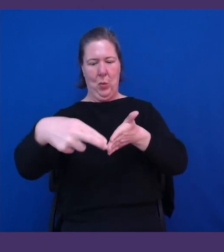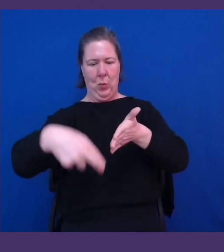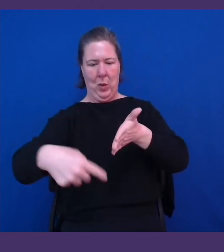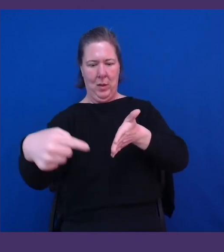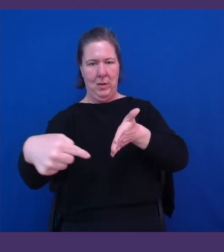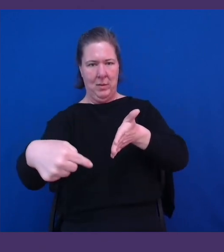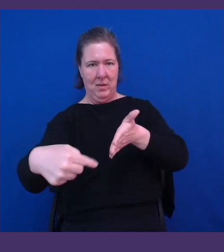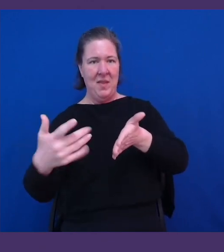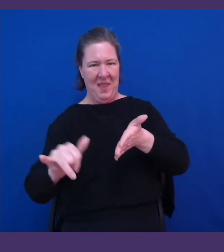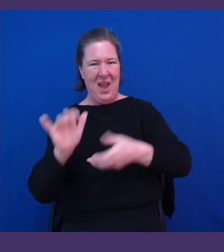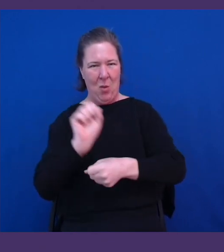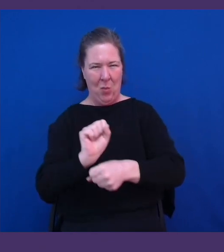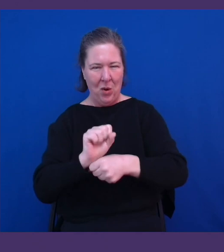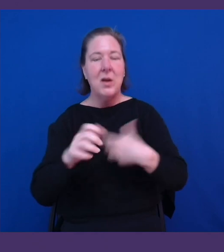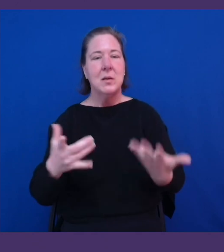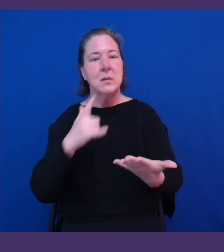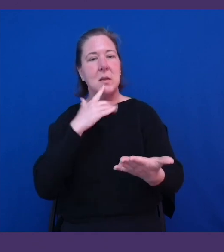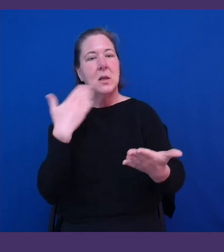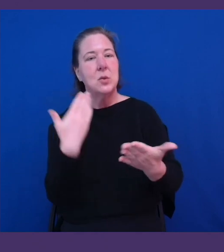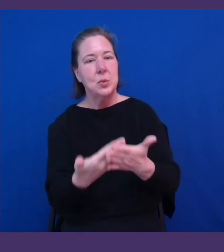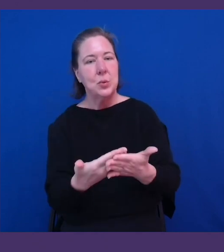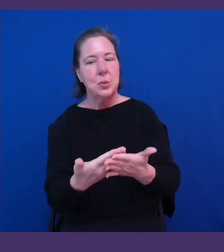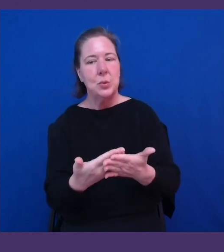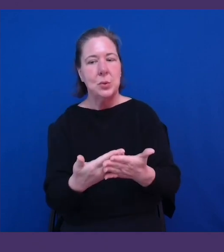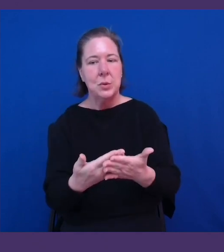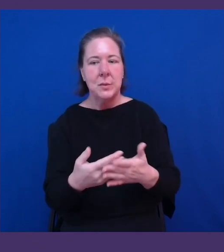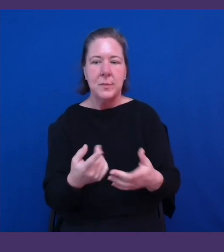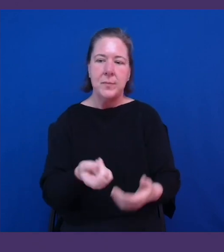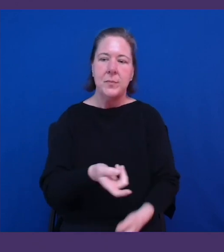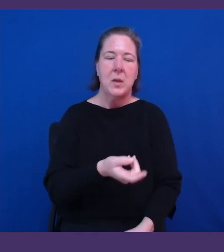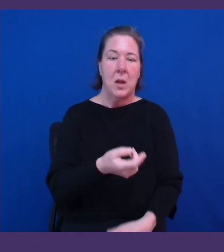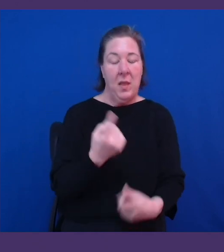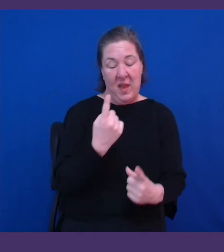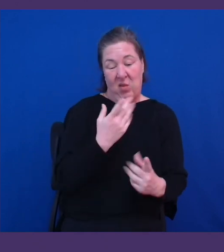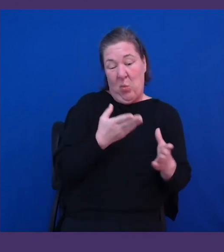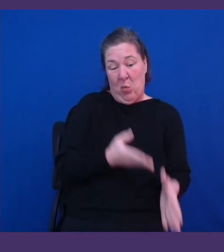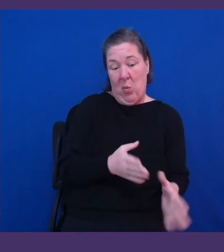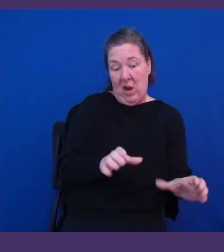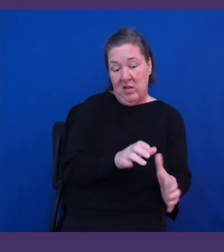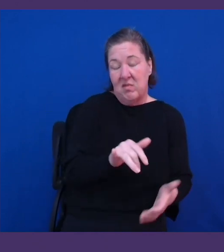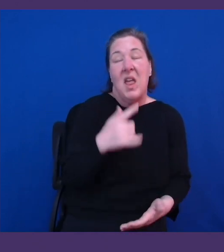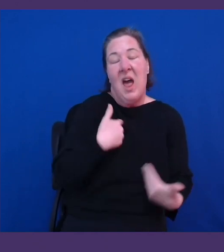So, that is a very good one way of doing it. Of course, there are many others, but I really believe